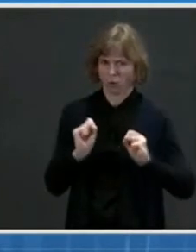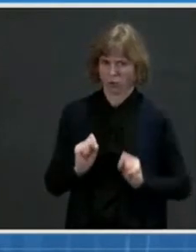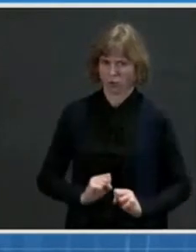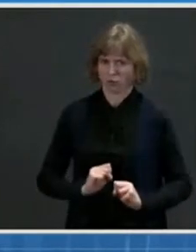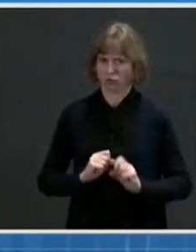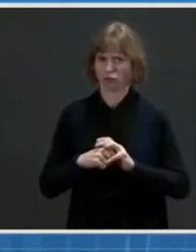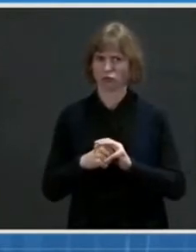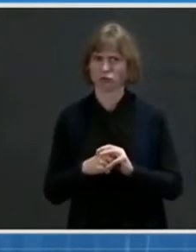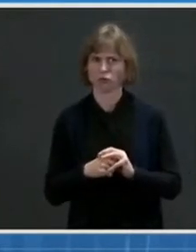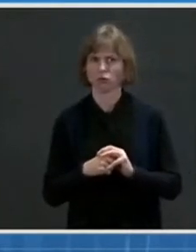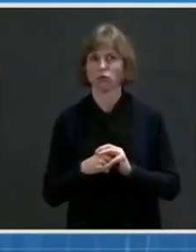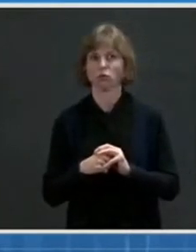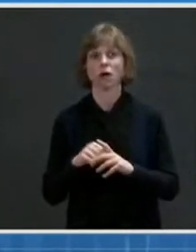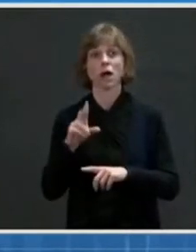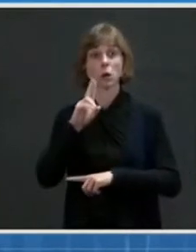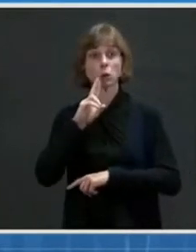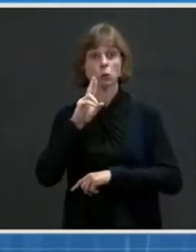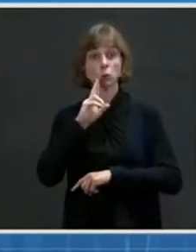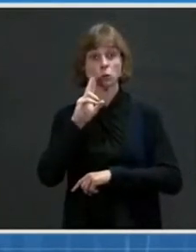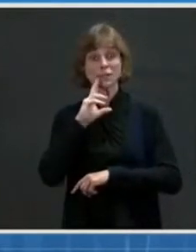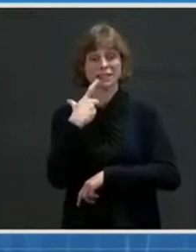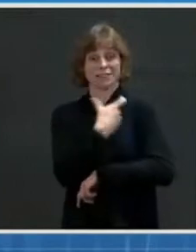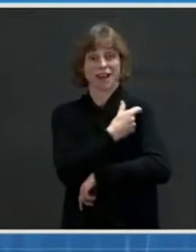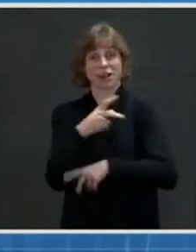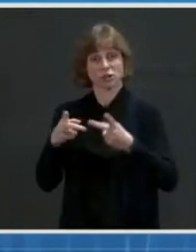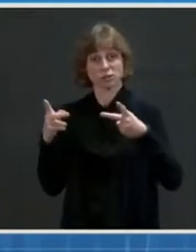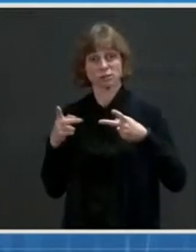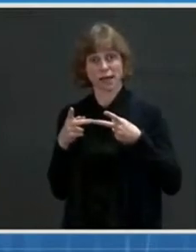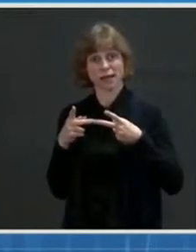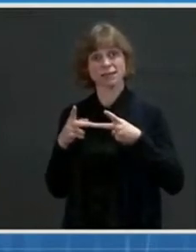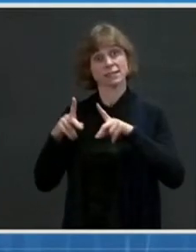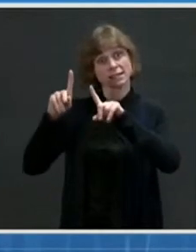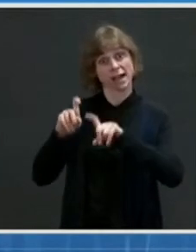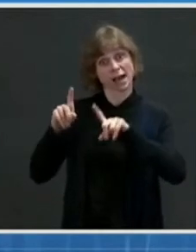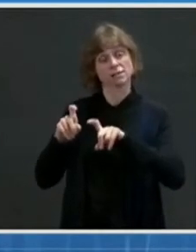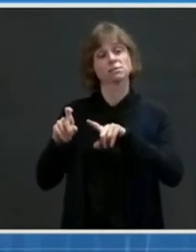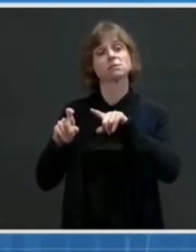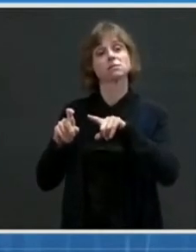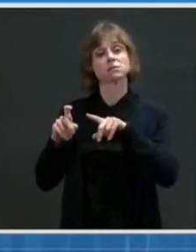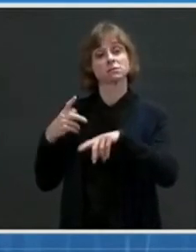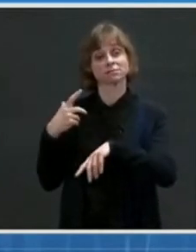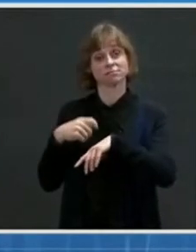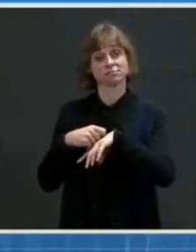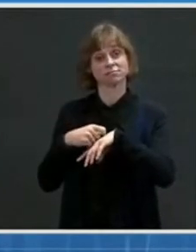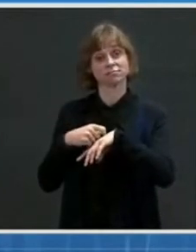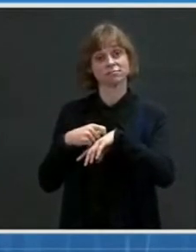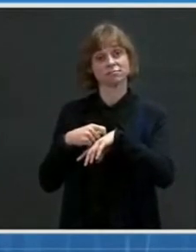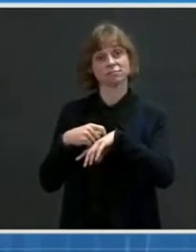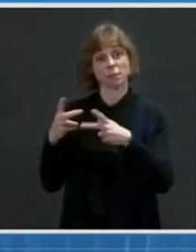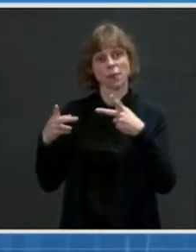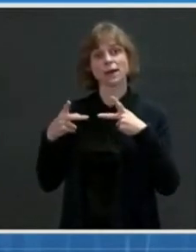AVERAGE OF ADMINISTERED COVID- 19 DECREASES DUE TO WINTER WEATHER IMPACTS.